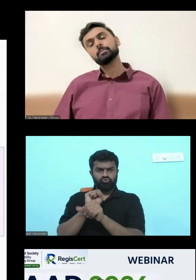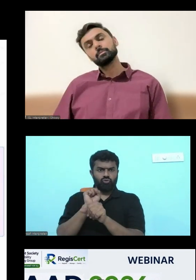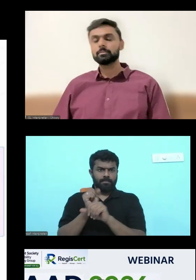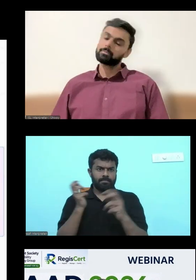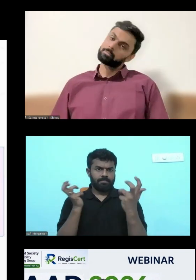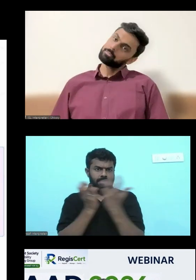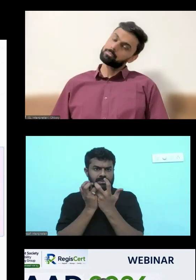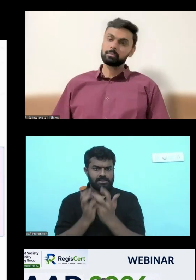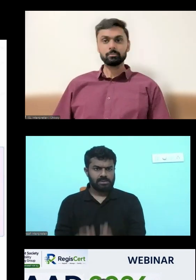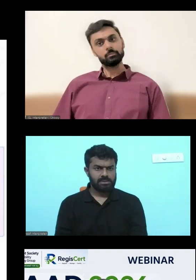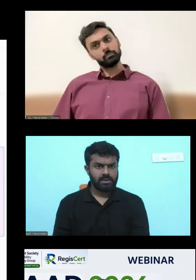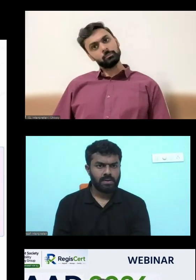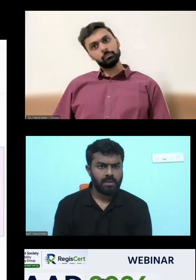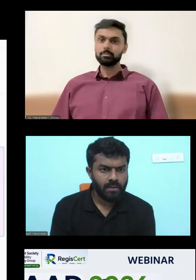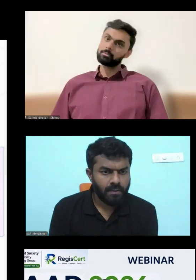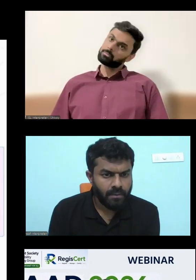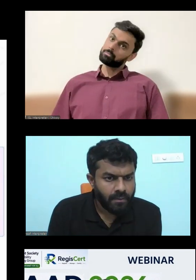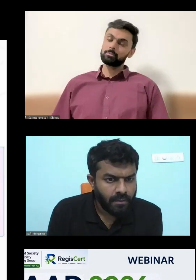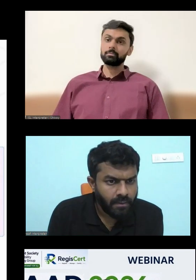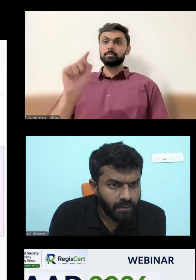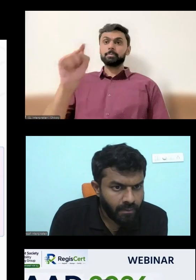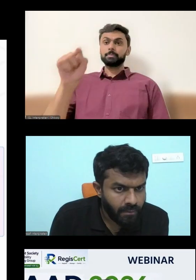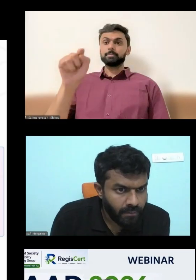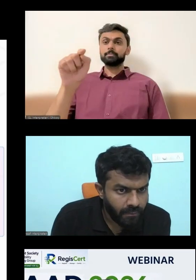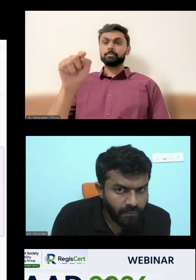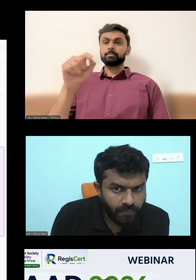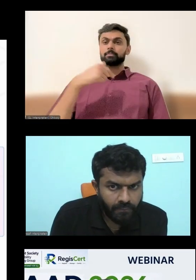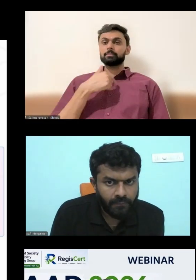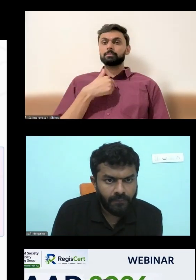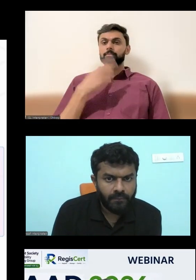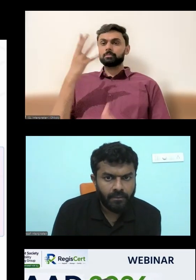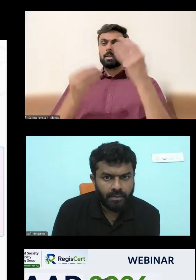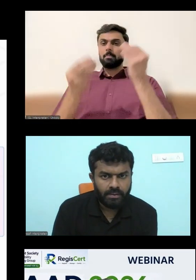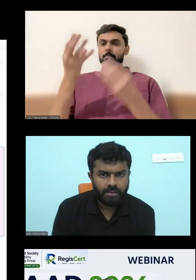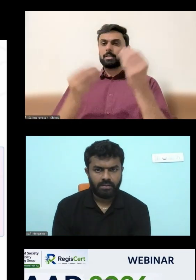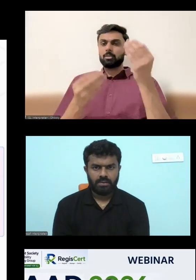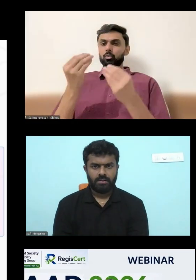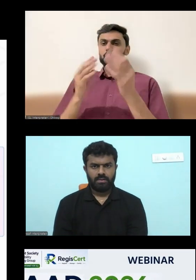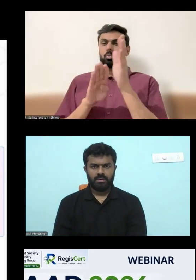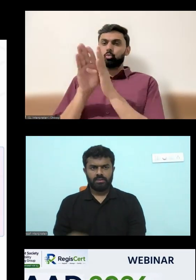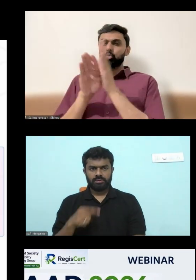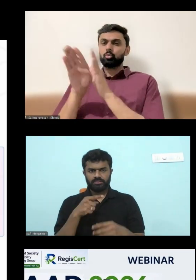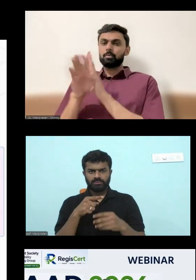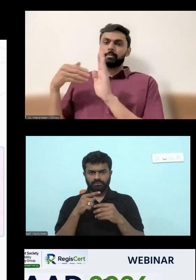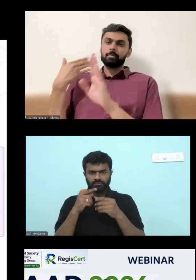So, here we are measuring our progress. That is in 2026.